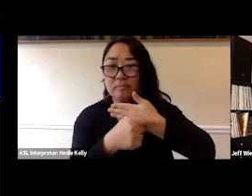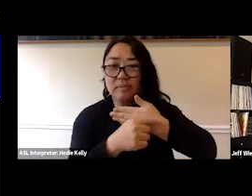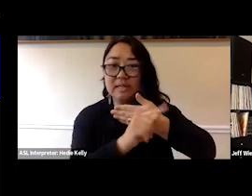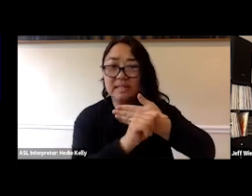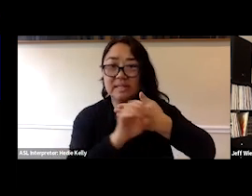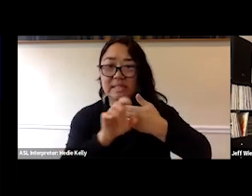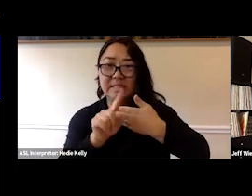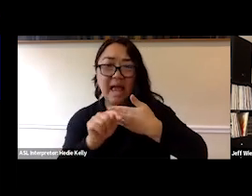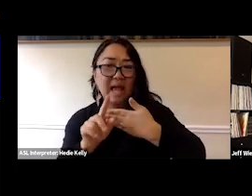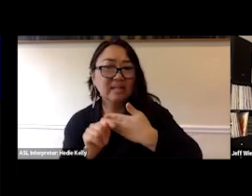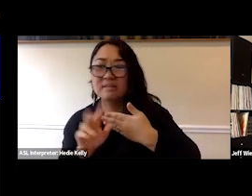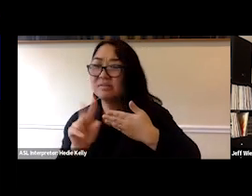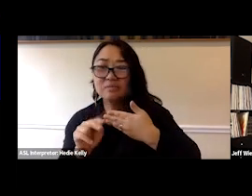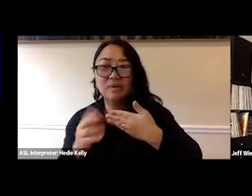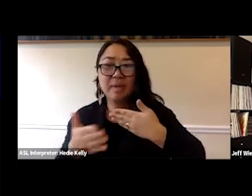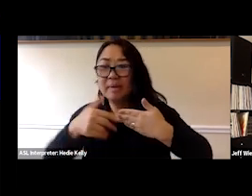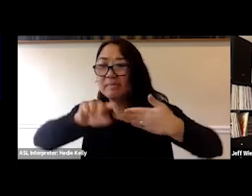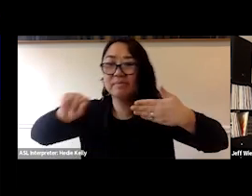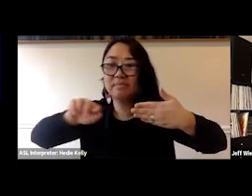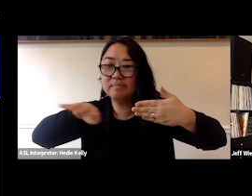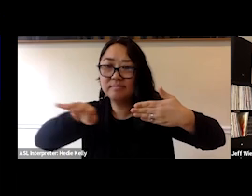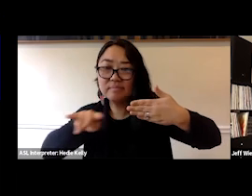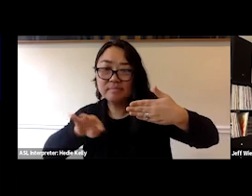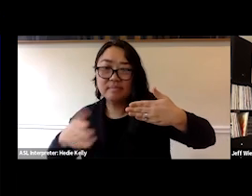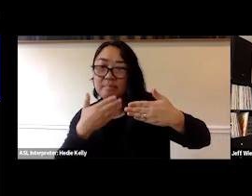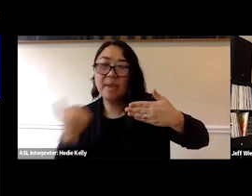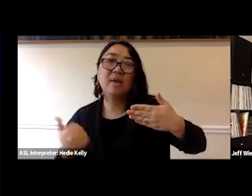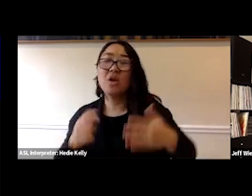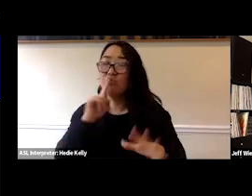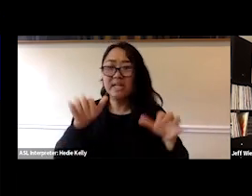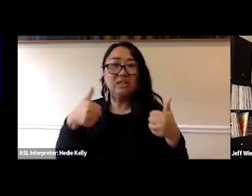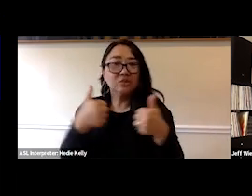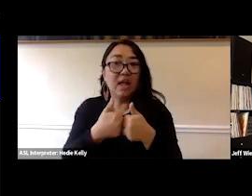Is it can be really challenging to have text over top of images. It's usually better just to have them